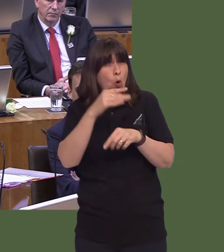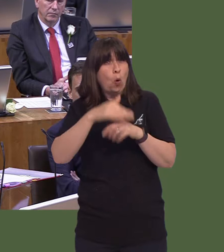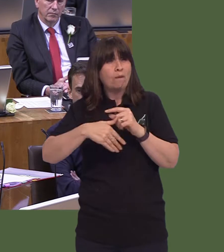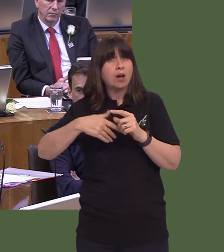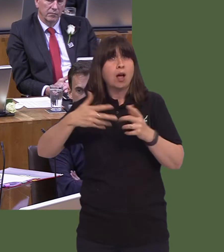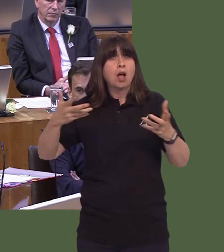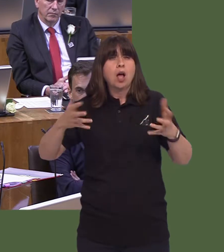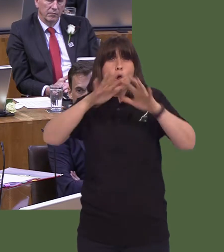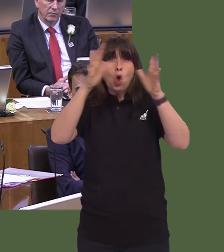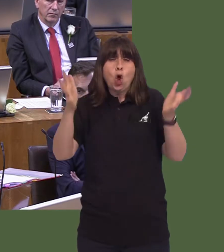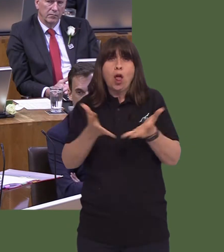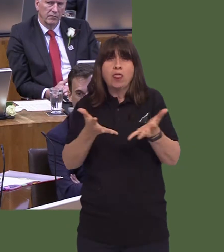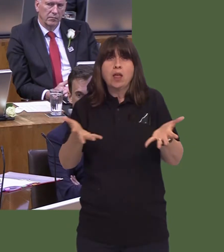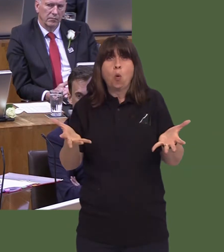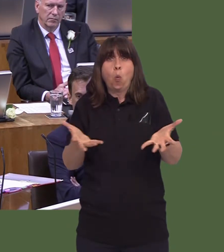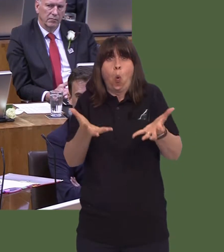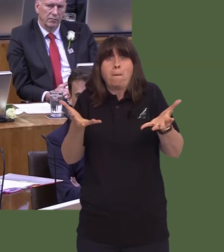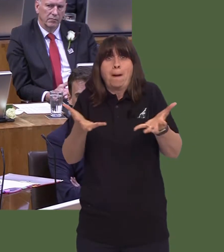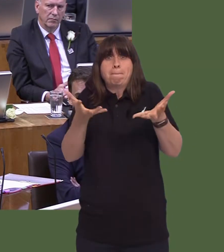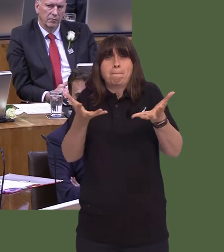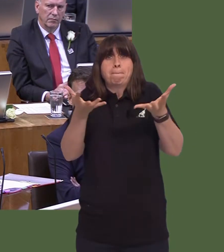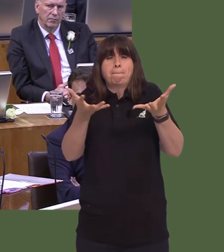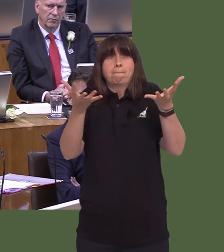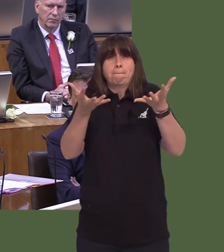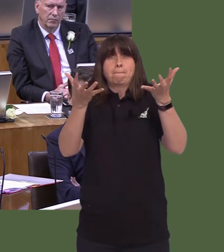if such a thing existsóthe vast weight of evidence supports that.